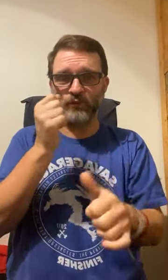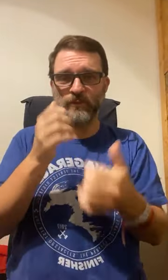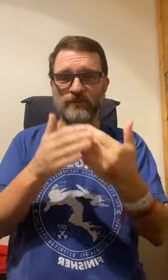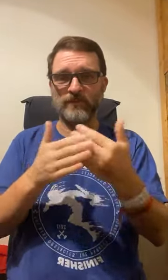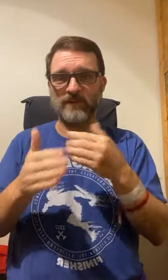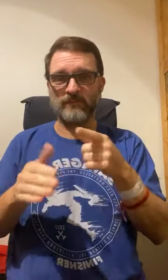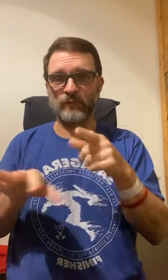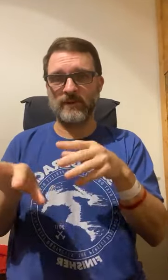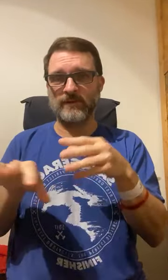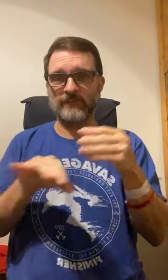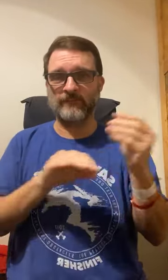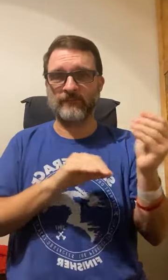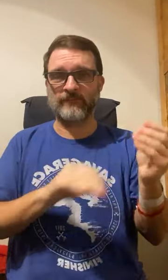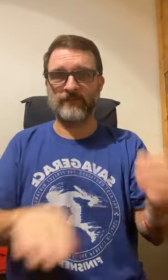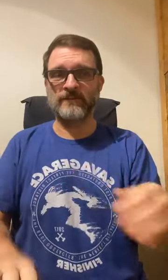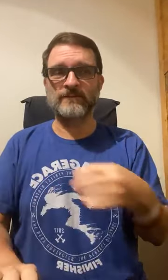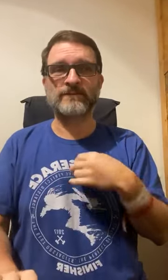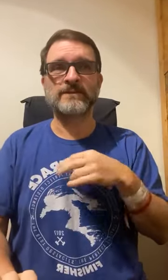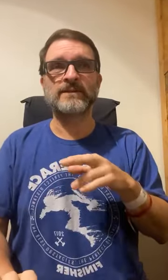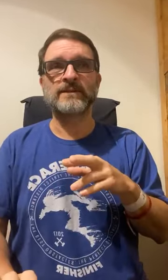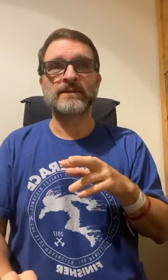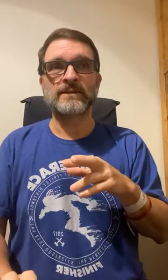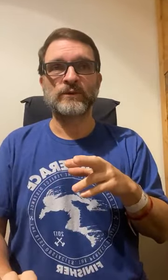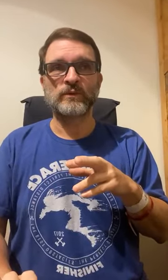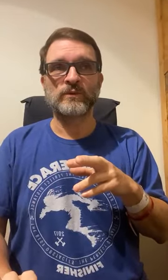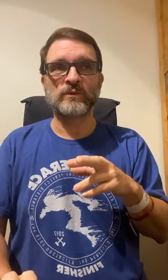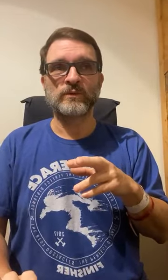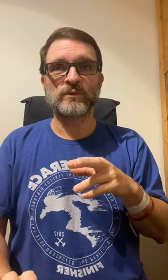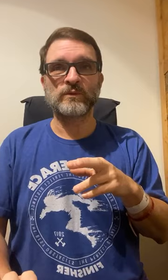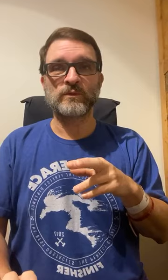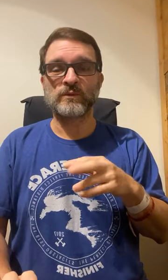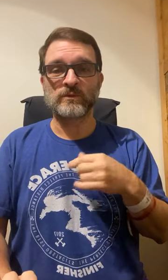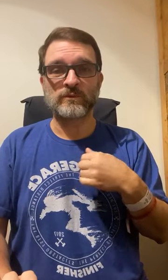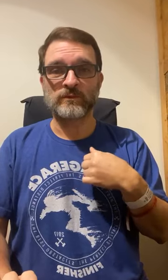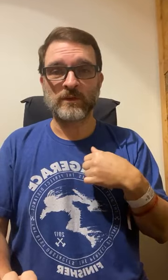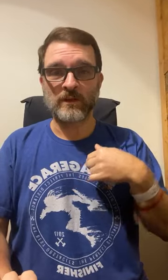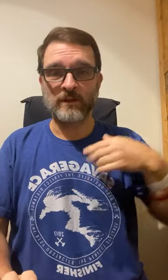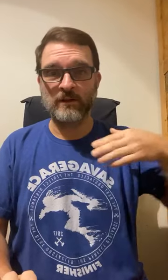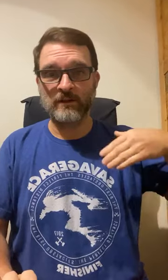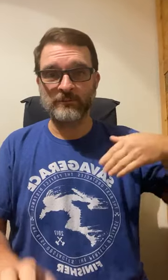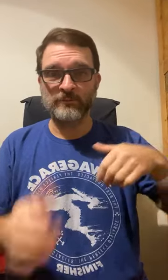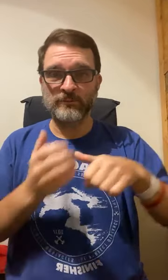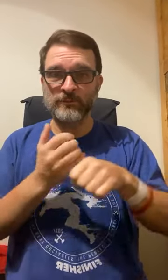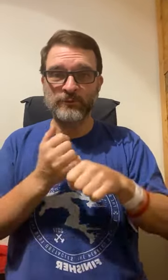you must, emphasis on MUST have a bowel movement before you can leave the hospital.